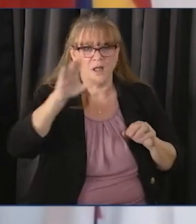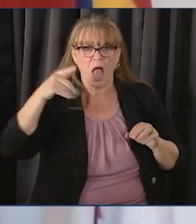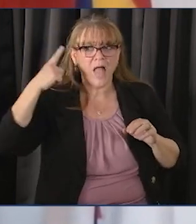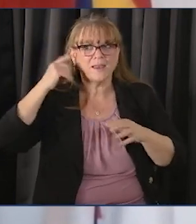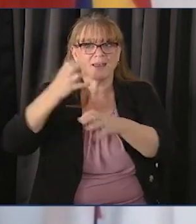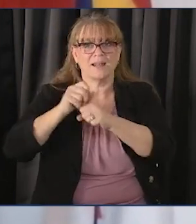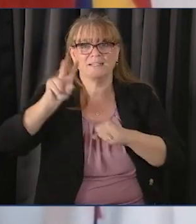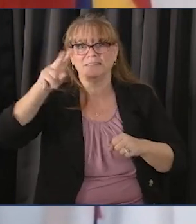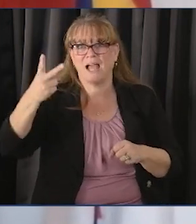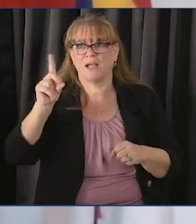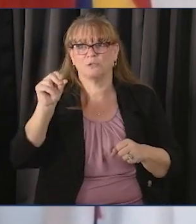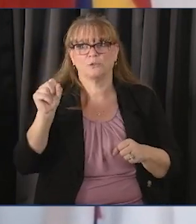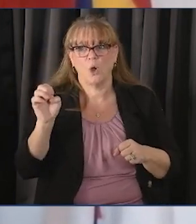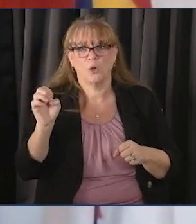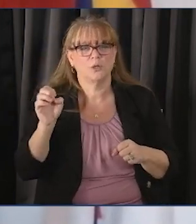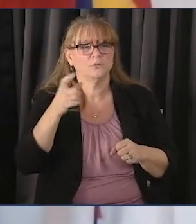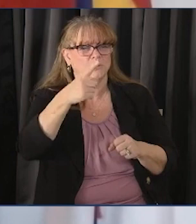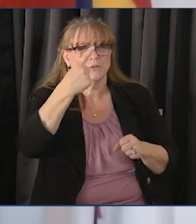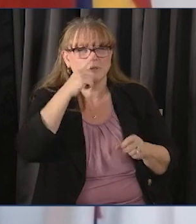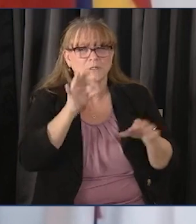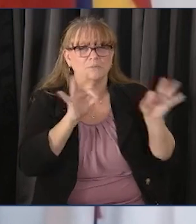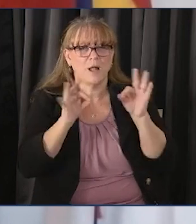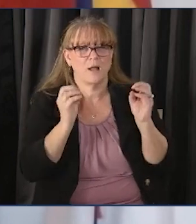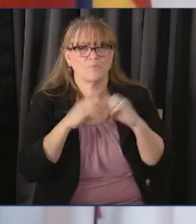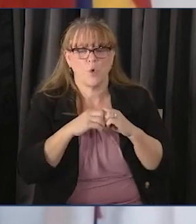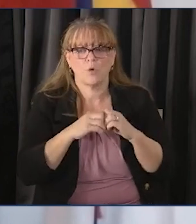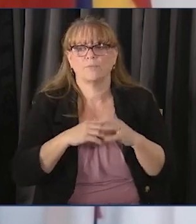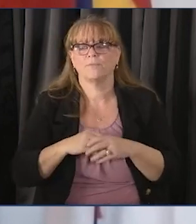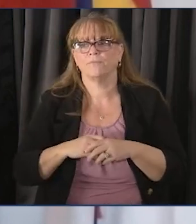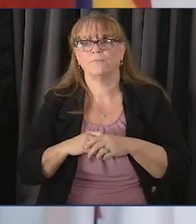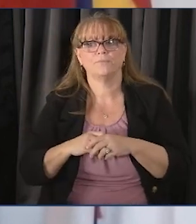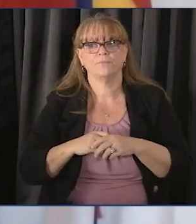should absolutely be available on time that when the state is moving to real time inventory